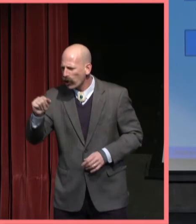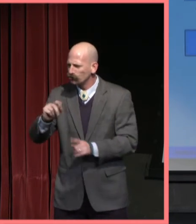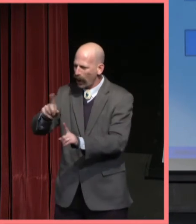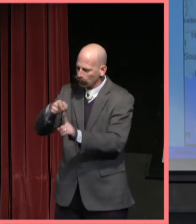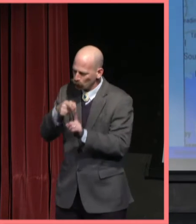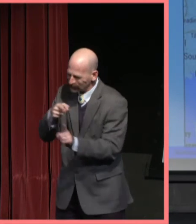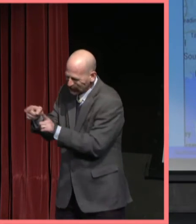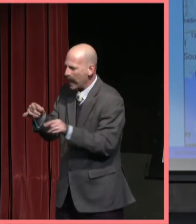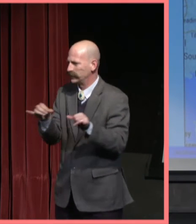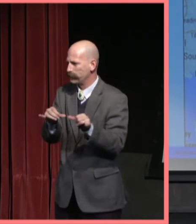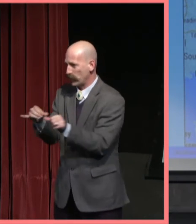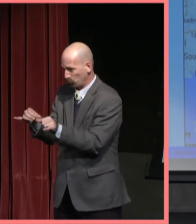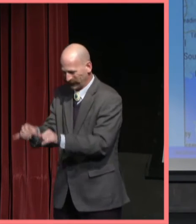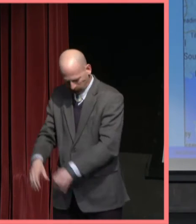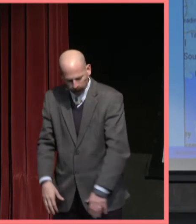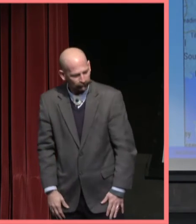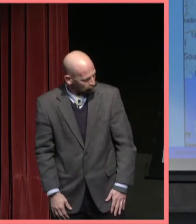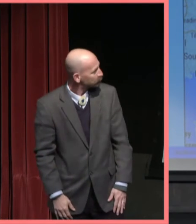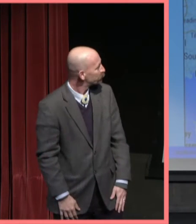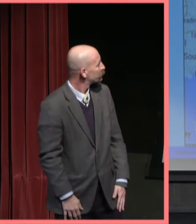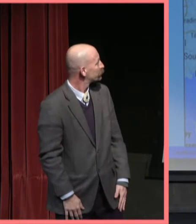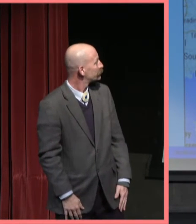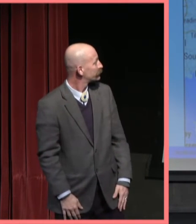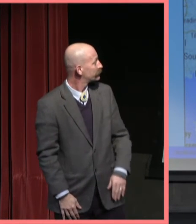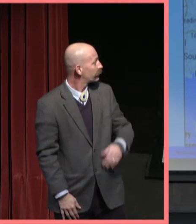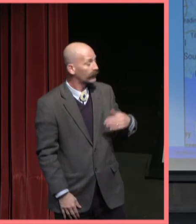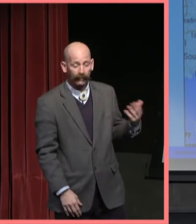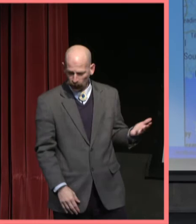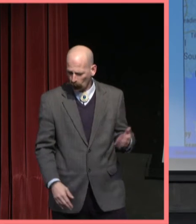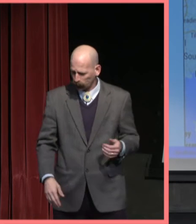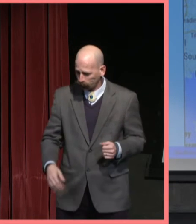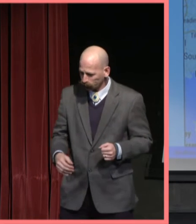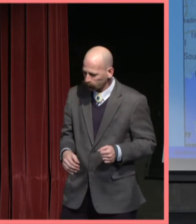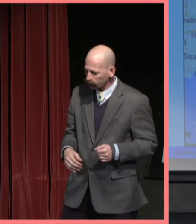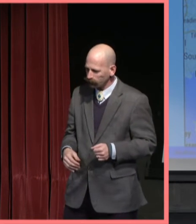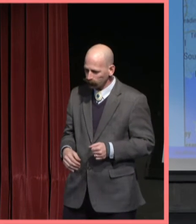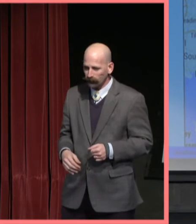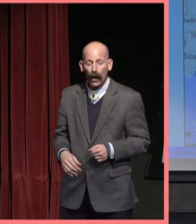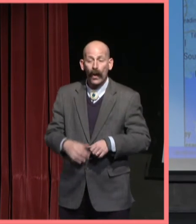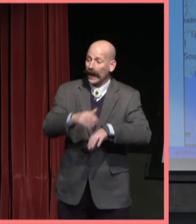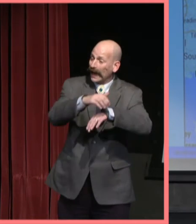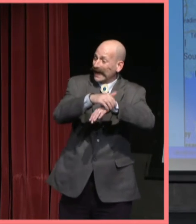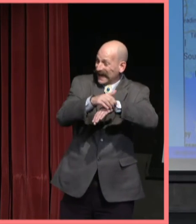Let me move ahead to this slide. If we're measuring in England, this is where I live,